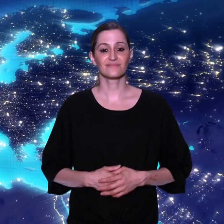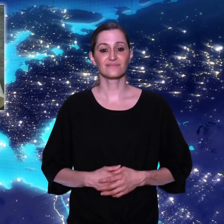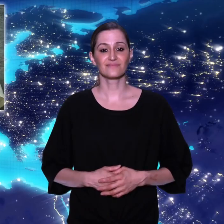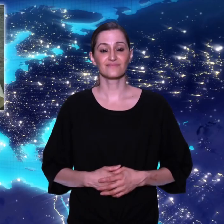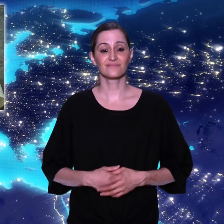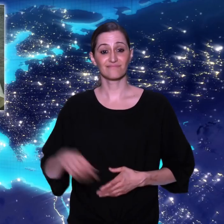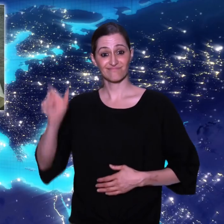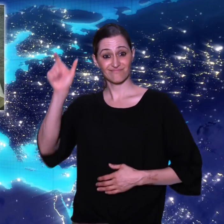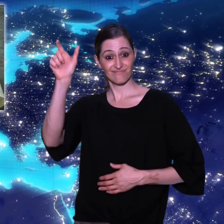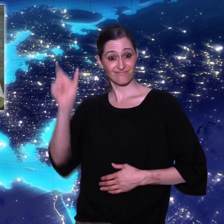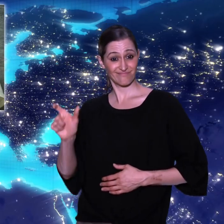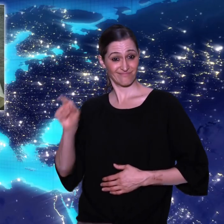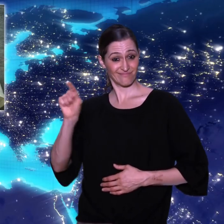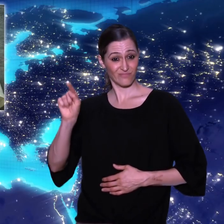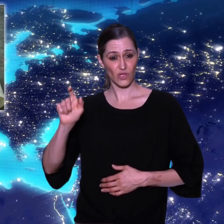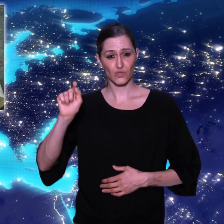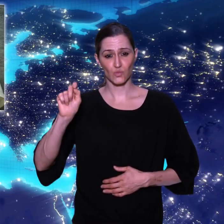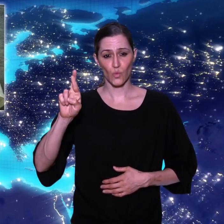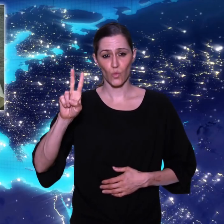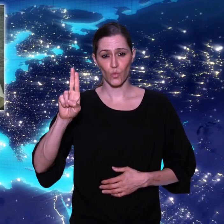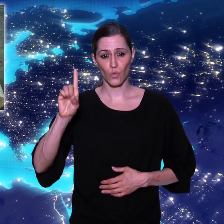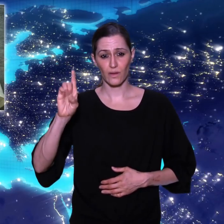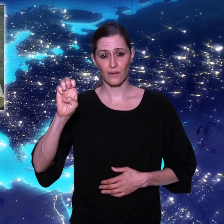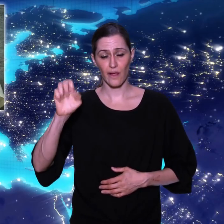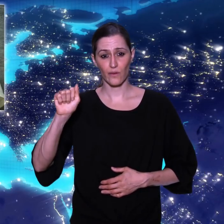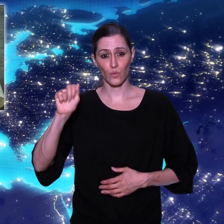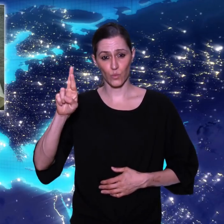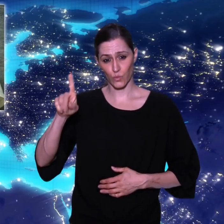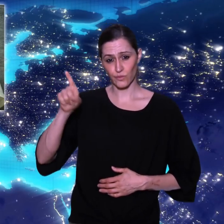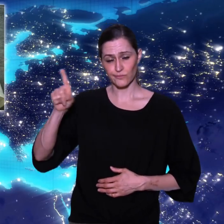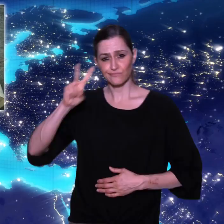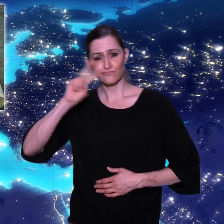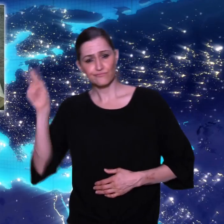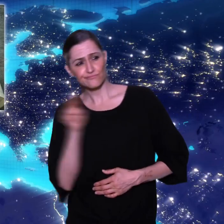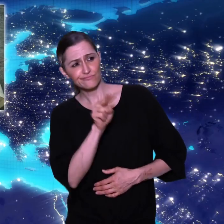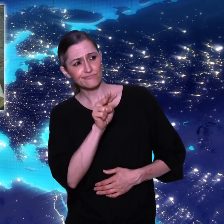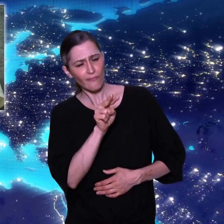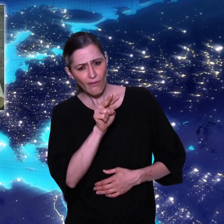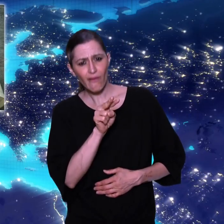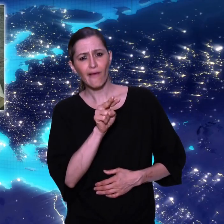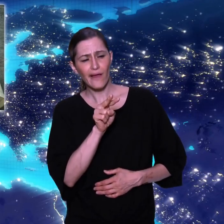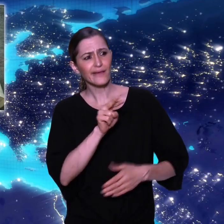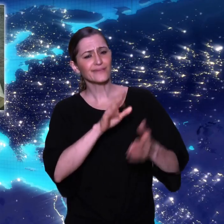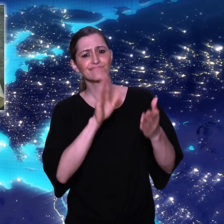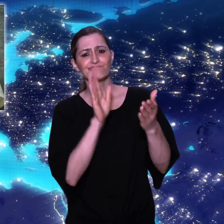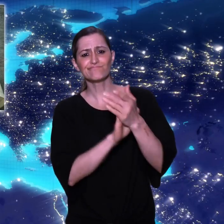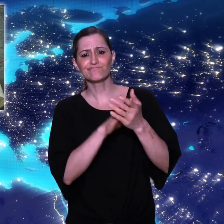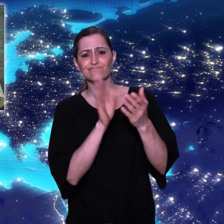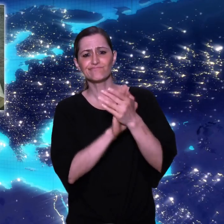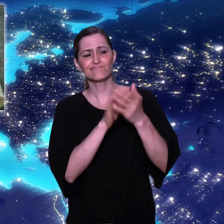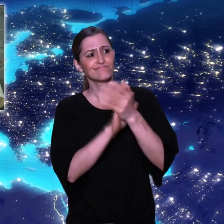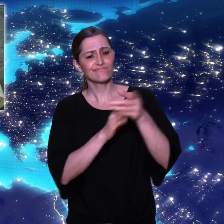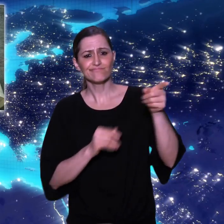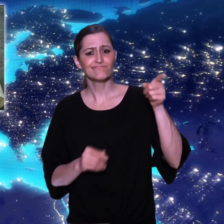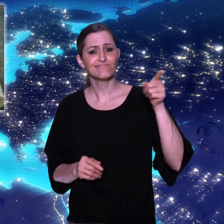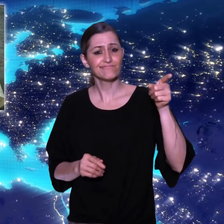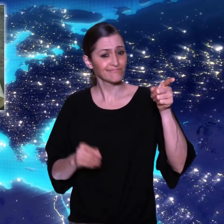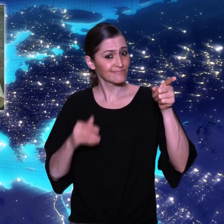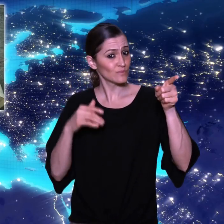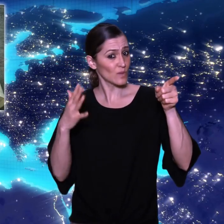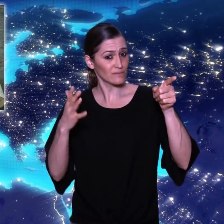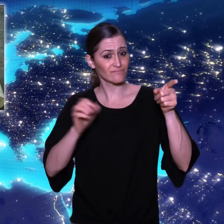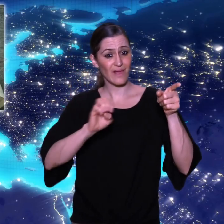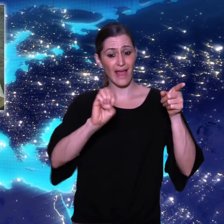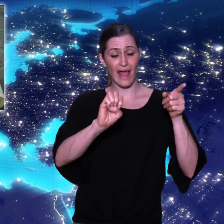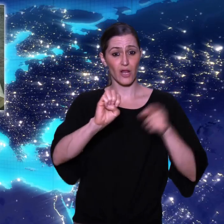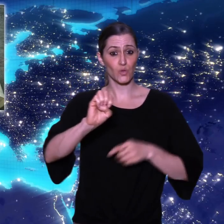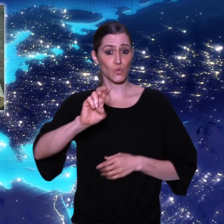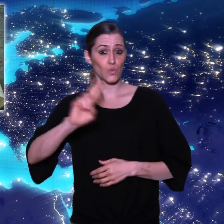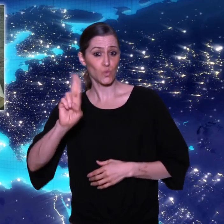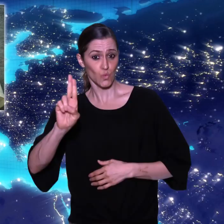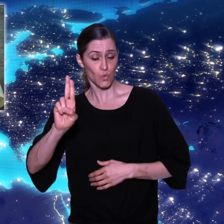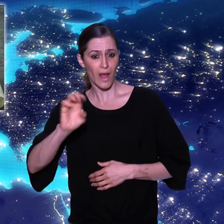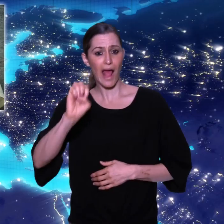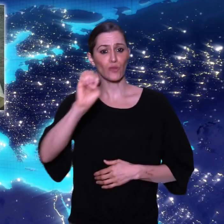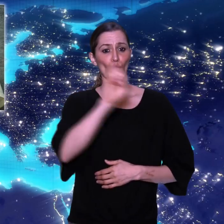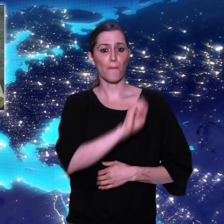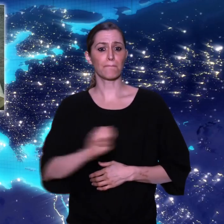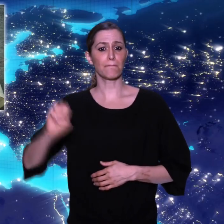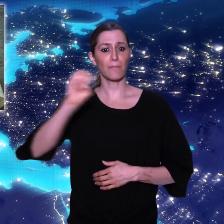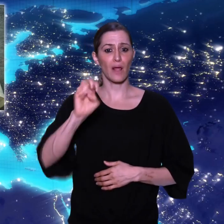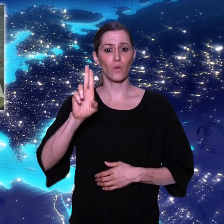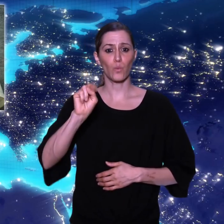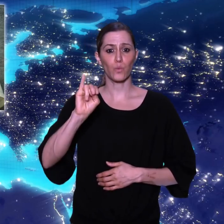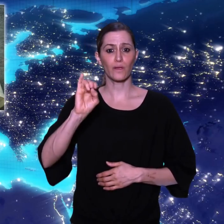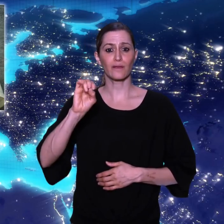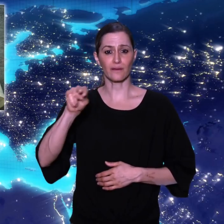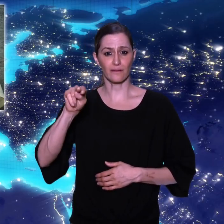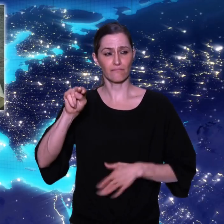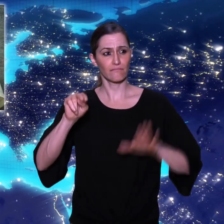Trudeau credited the decision to ban single-use